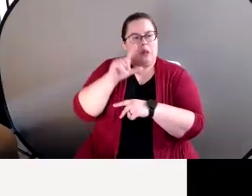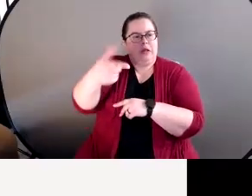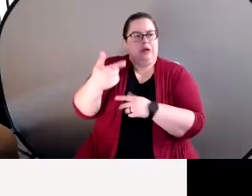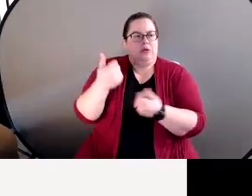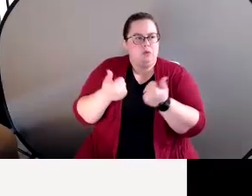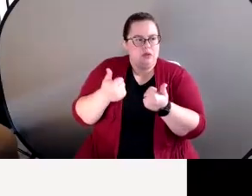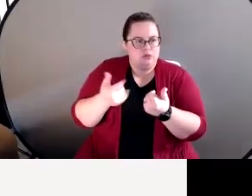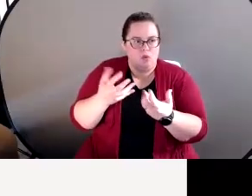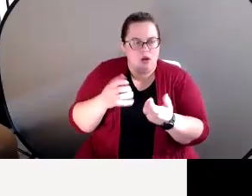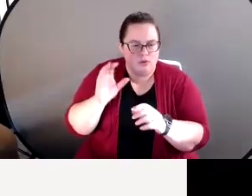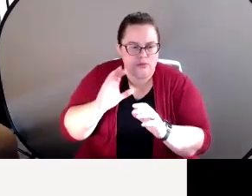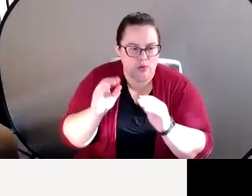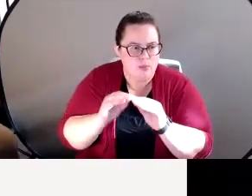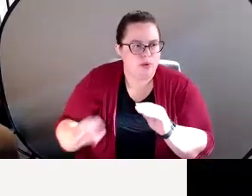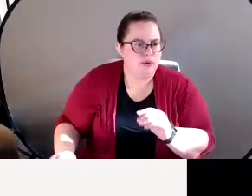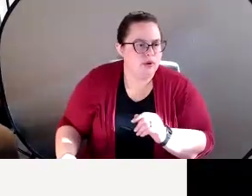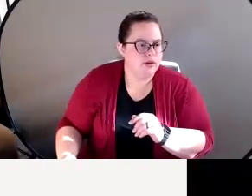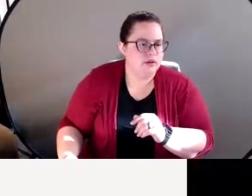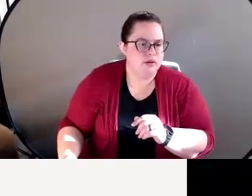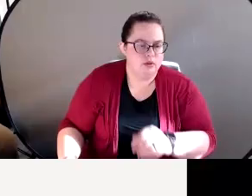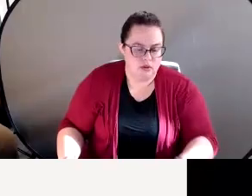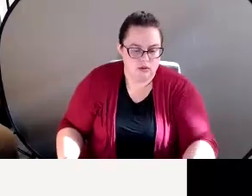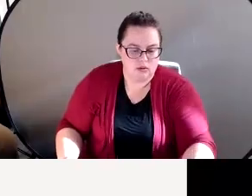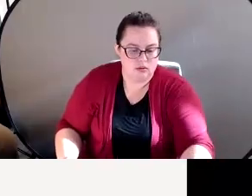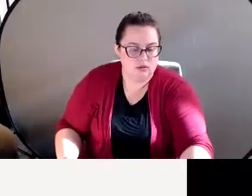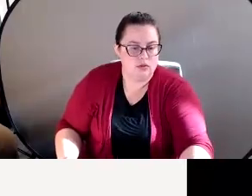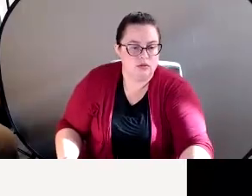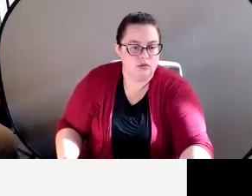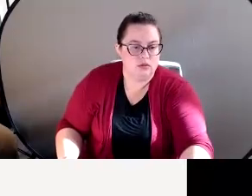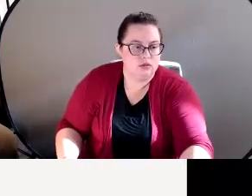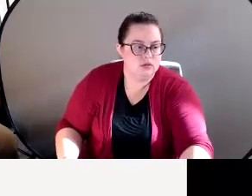Or if you, are interested, you can look at the links